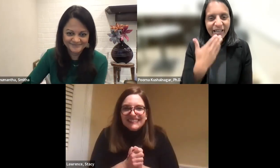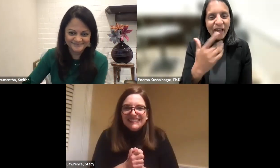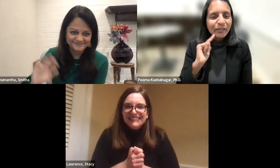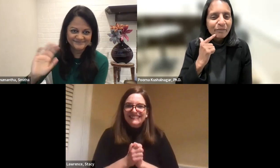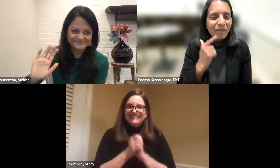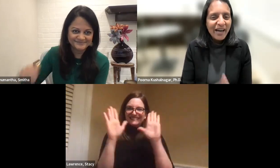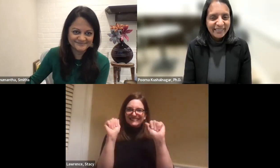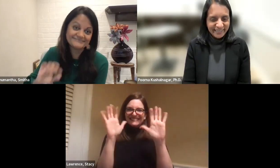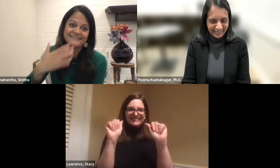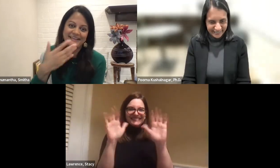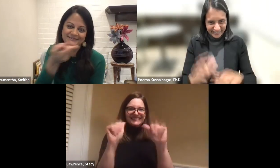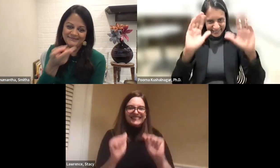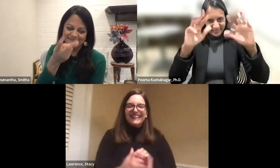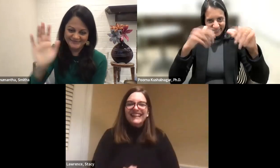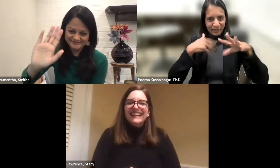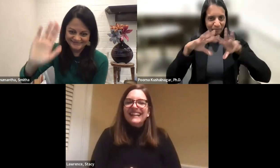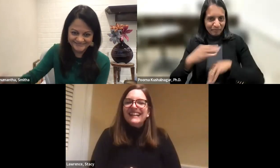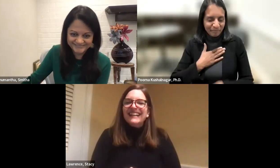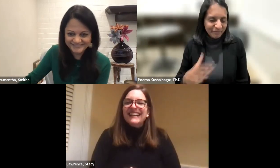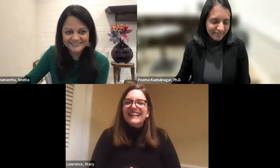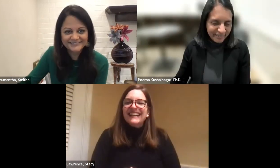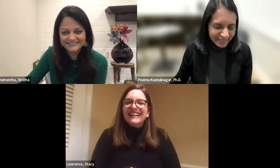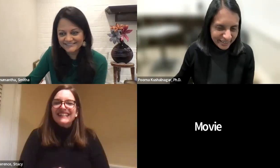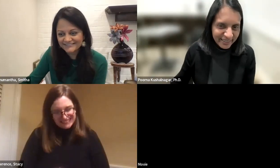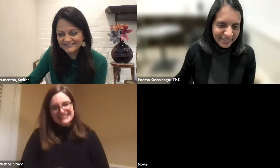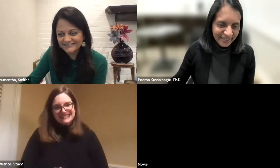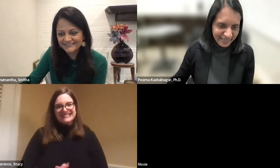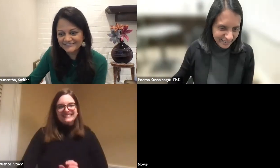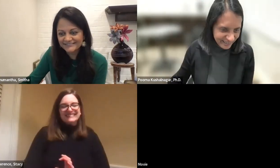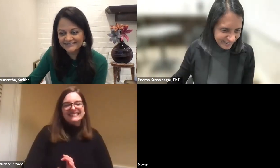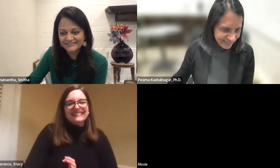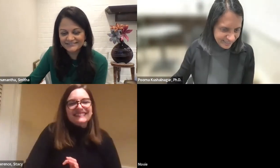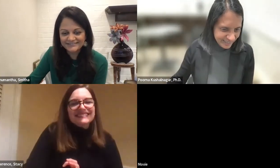Thank you, everybody. Thank you, Smitha. Thank you so much. I'm gonna be turning my screen off now.